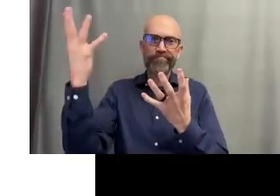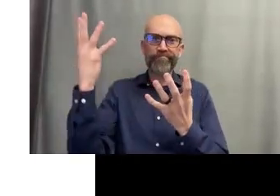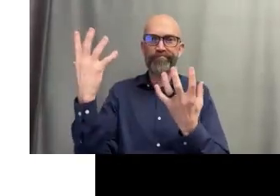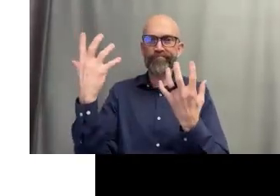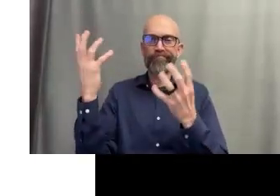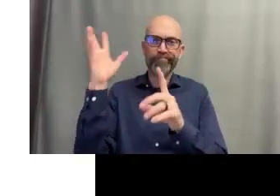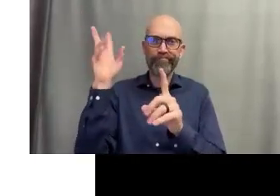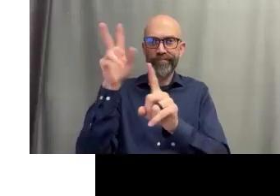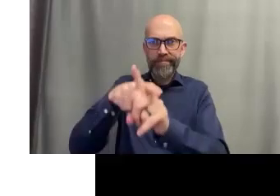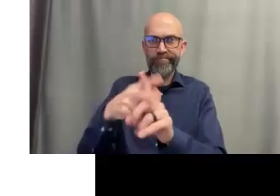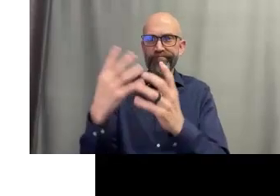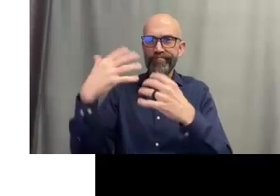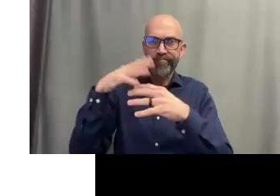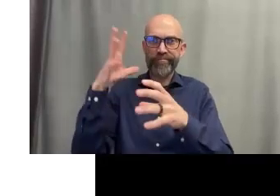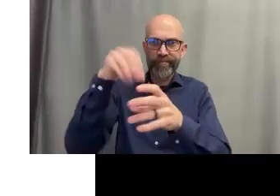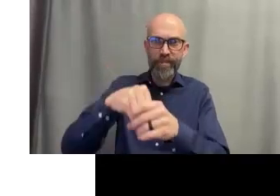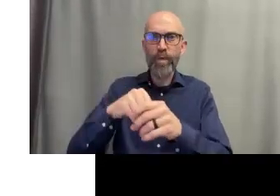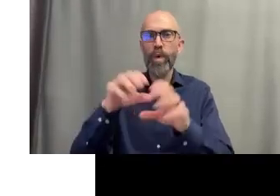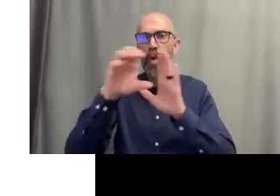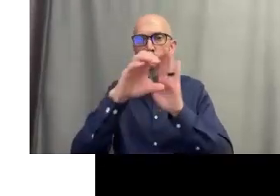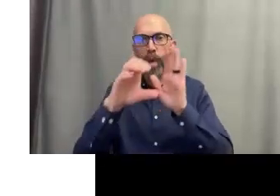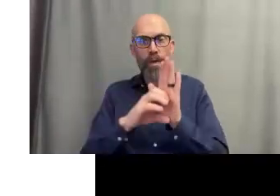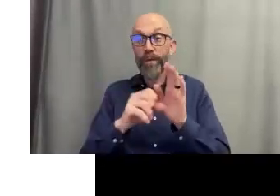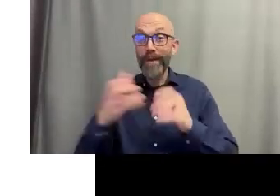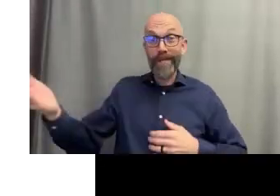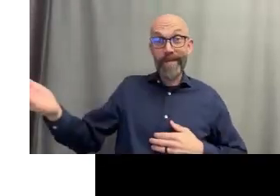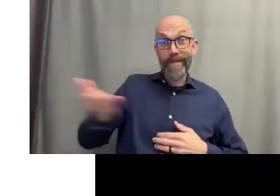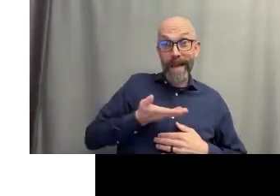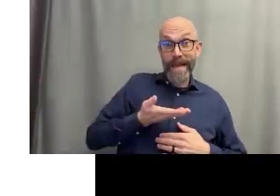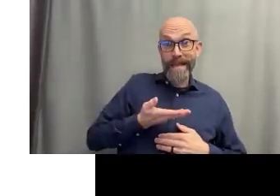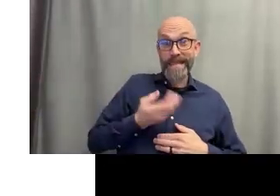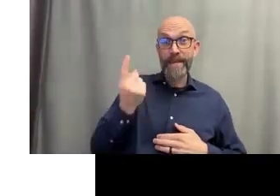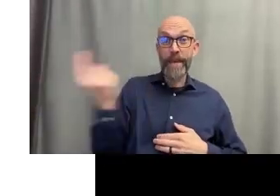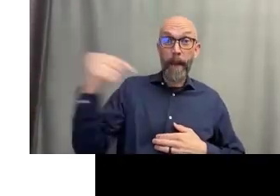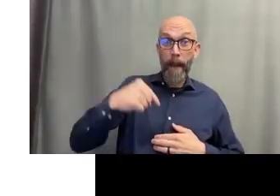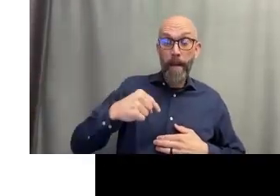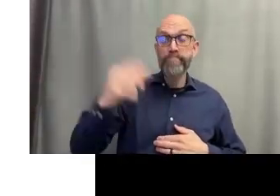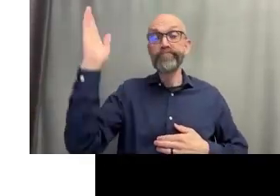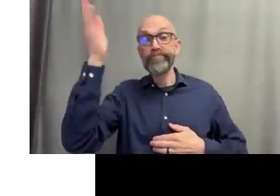We can get, you know, even a guest speaker. We can we can enlist our instructional designer, Sue Yang.